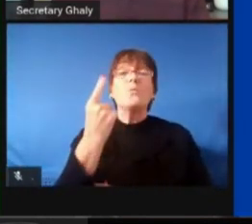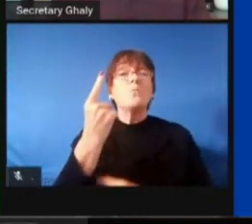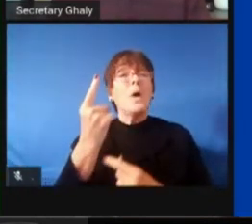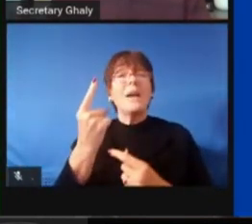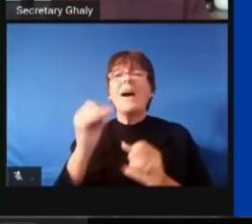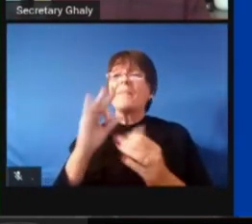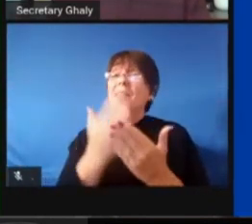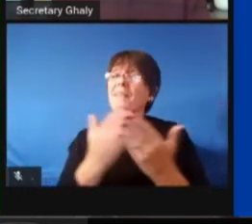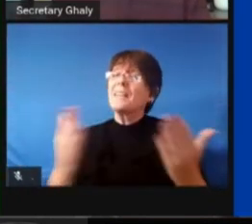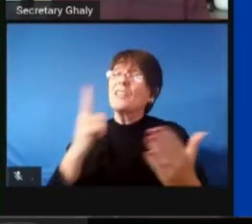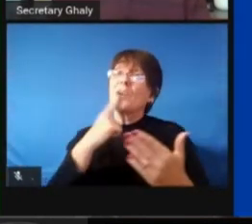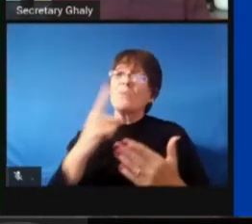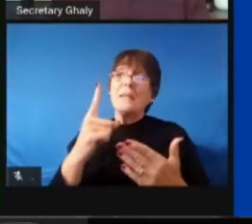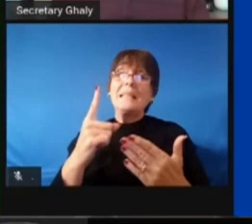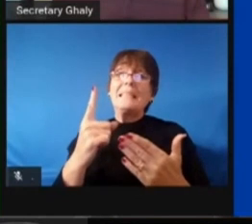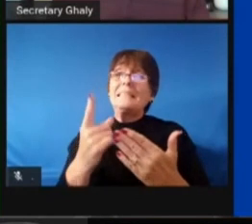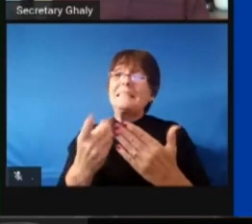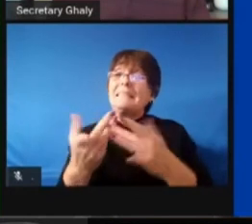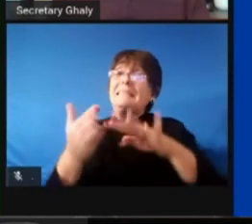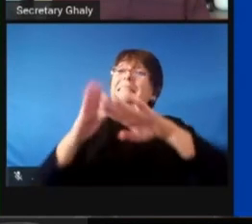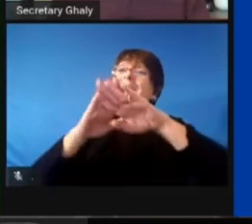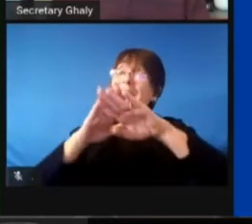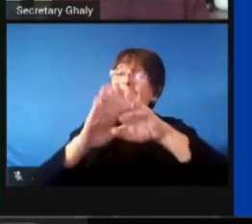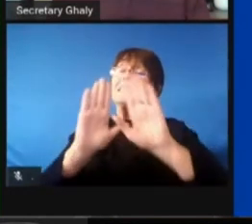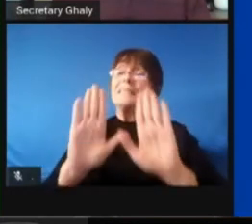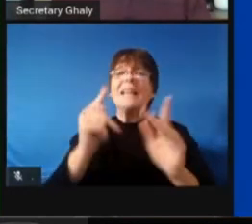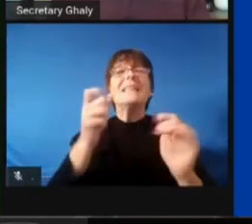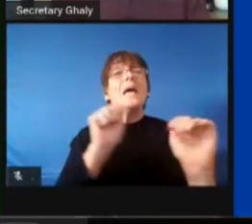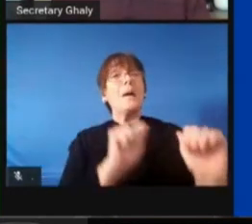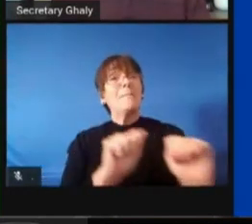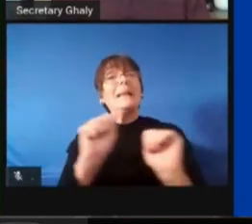MONTHS ABOUT THE IMPORTANCE OF OUTDOORS VERSUS INDOORS.